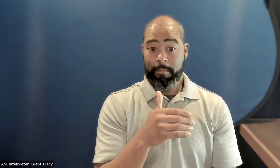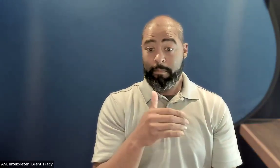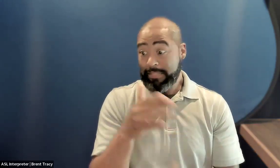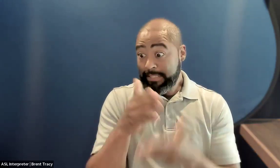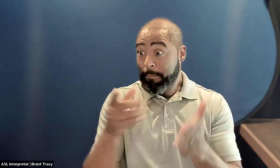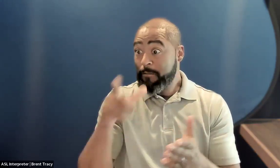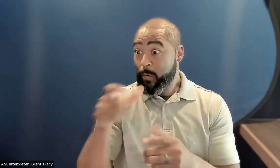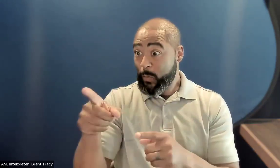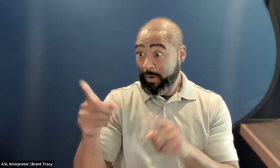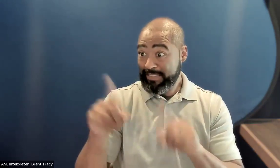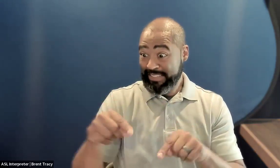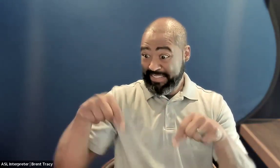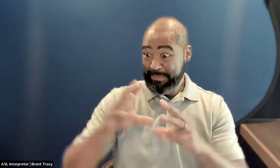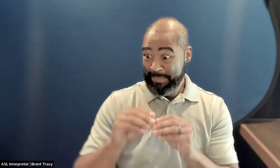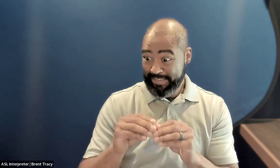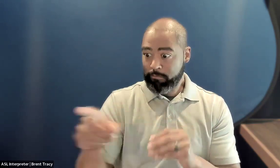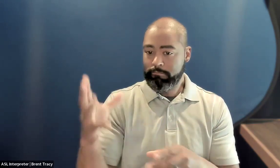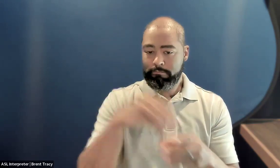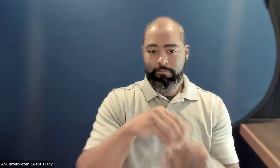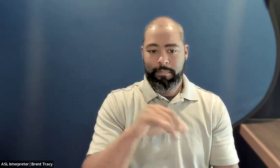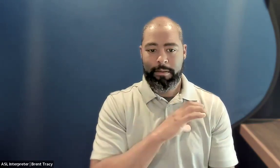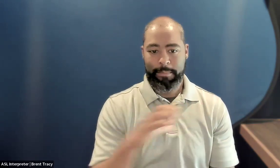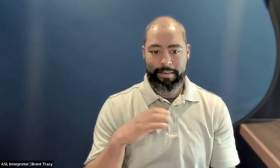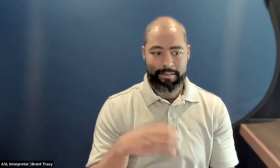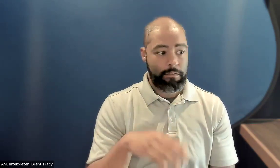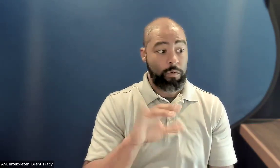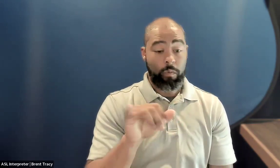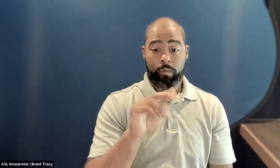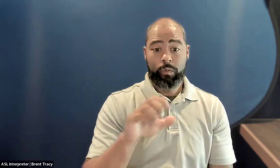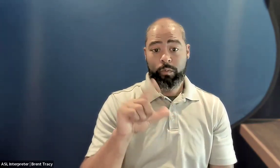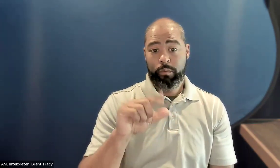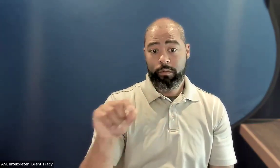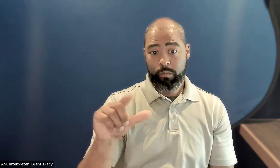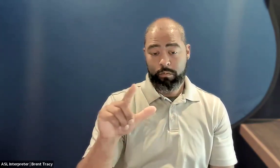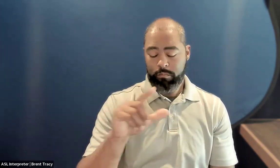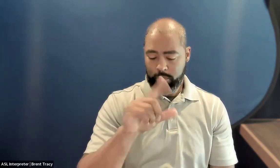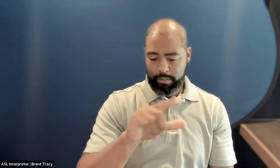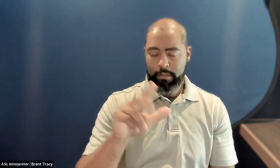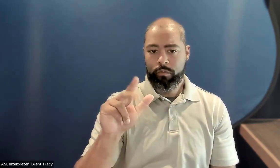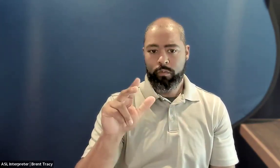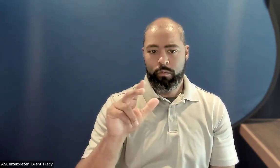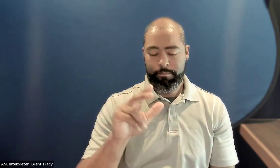So in June of 2022, the idea of a new regulatory threshold was discussed.